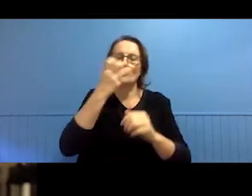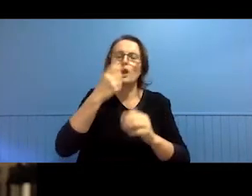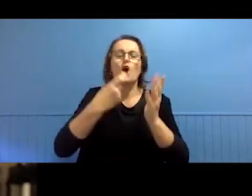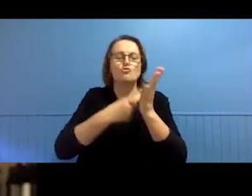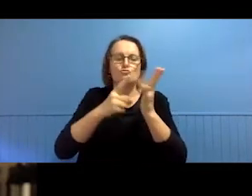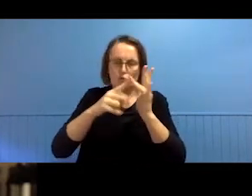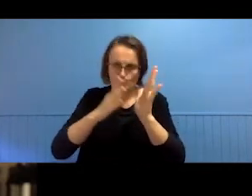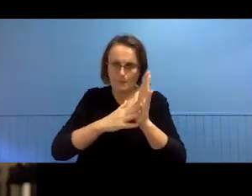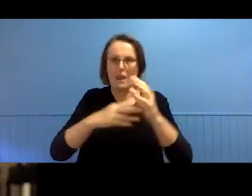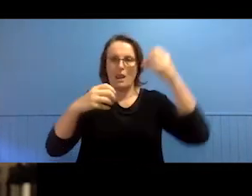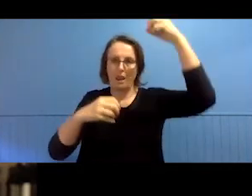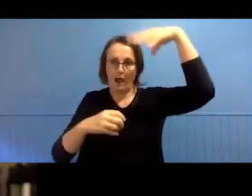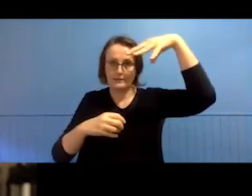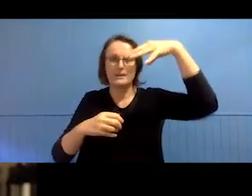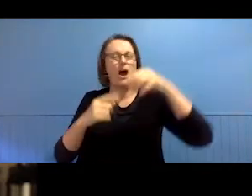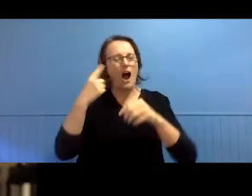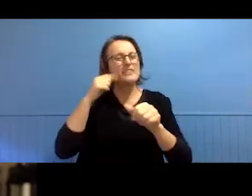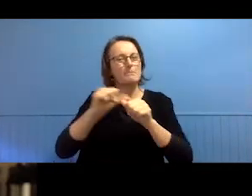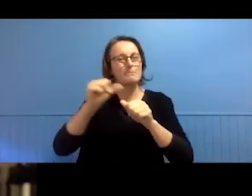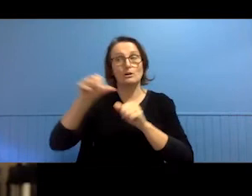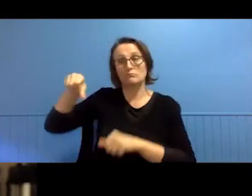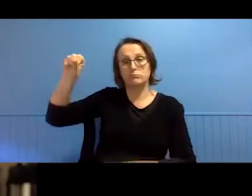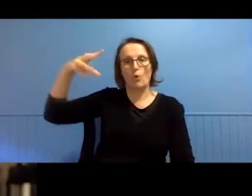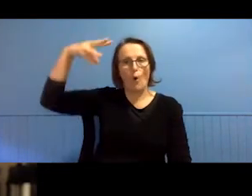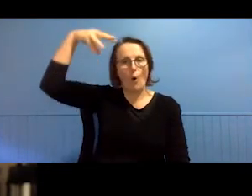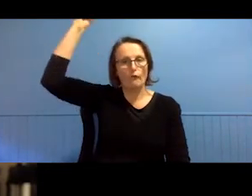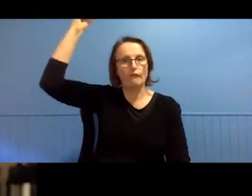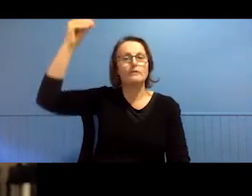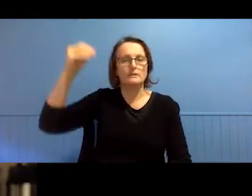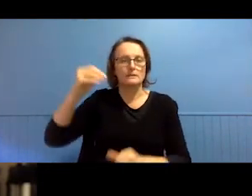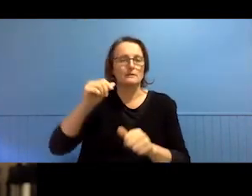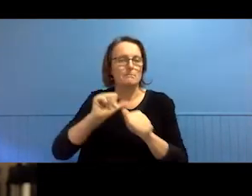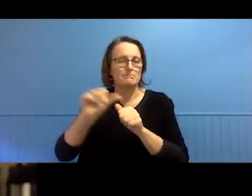Turn your room lights off because it just helps the camera so much more